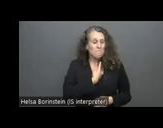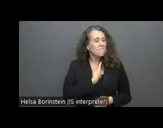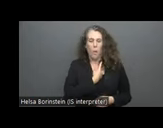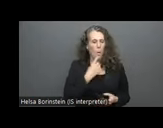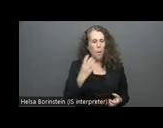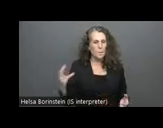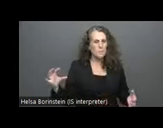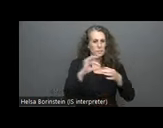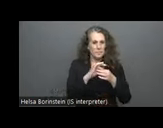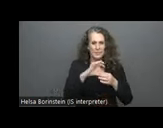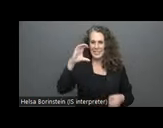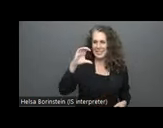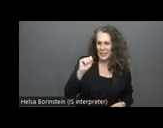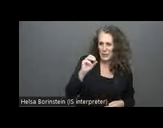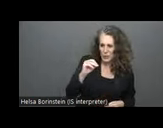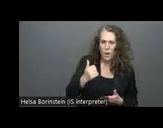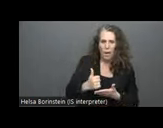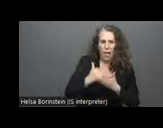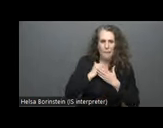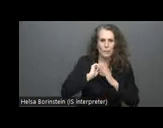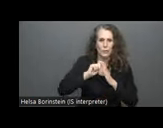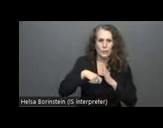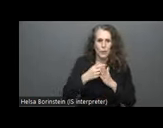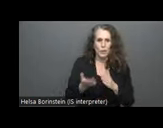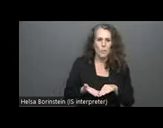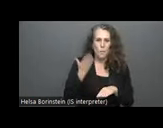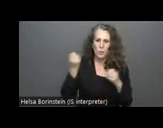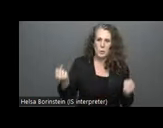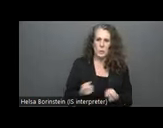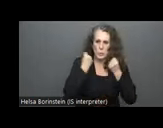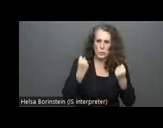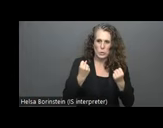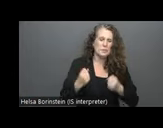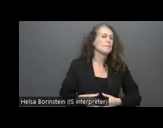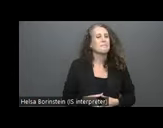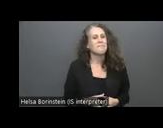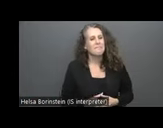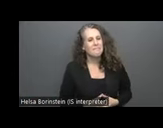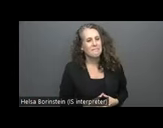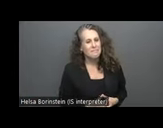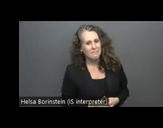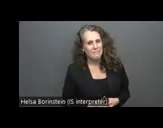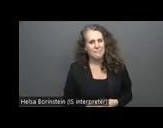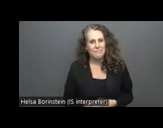14:52:27 And we're not enforcing it as a good, and a sweet this approach at a school project.